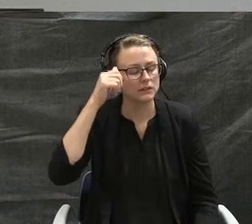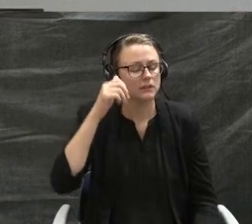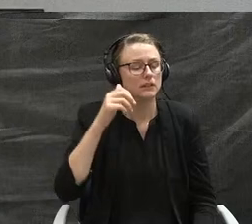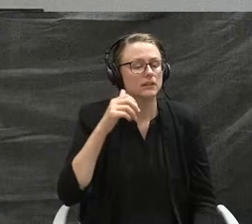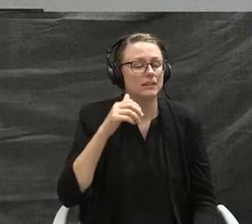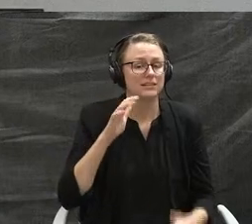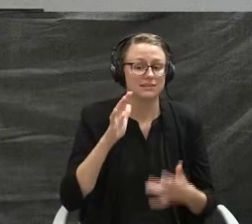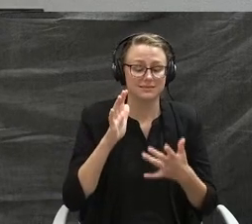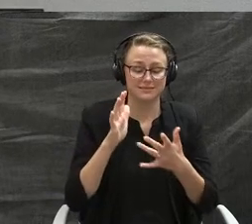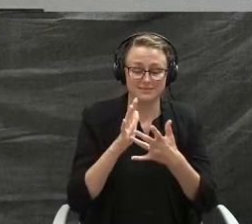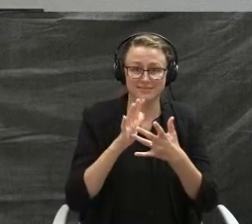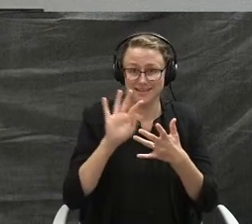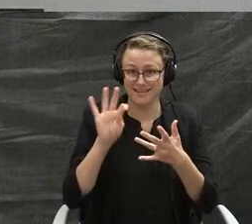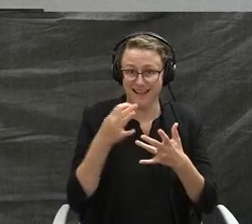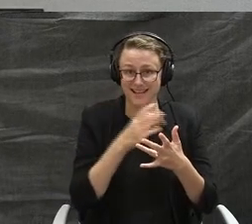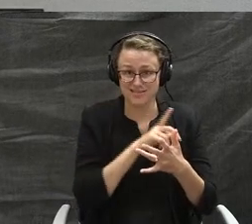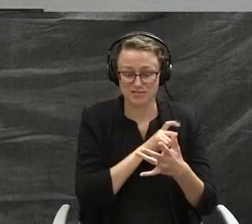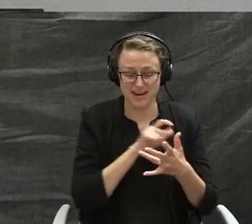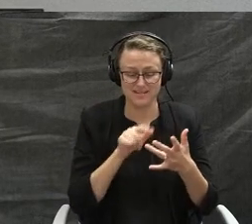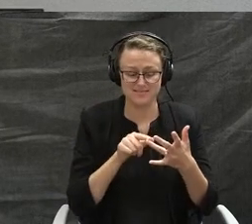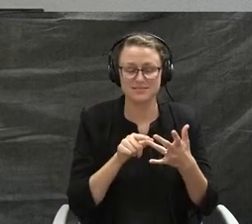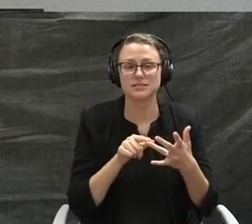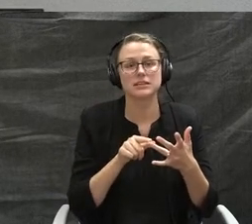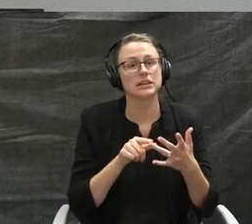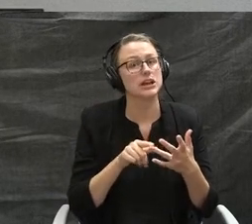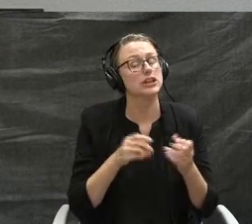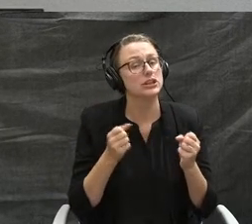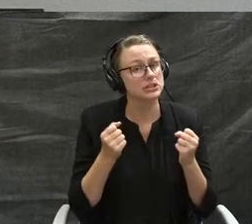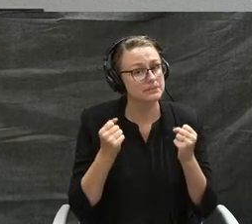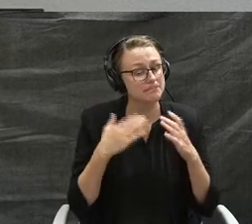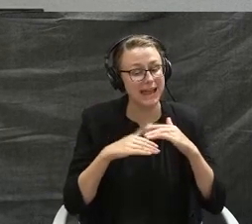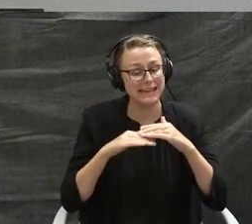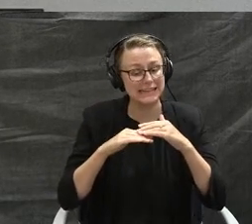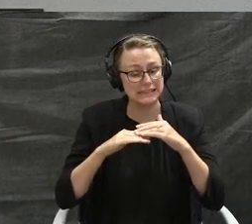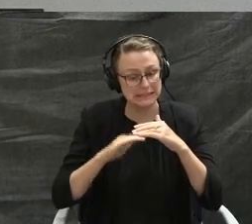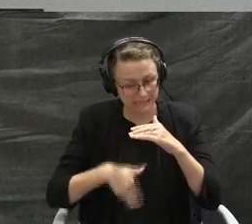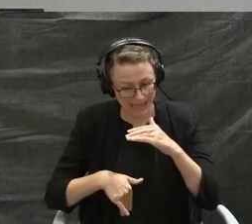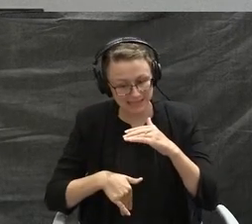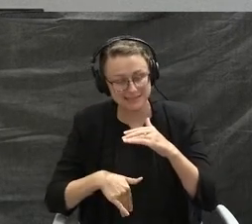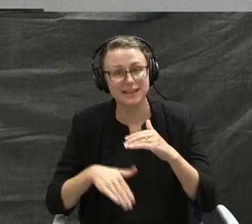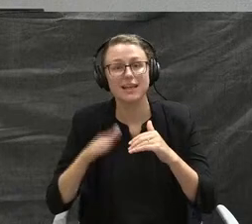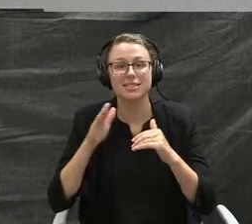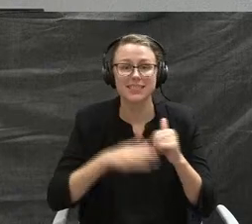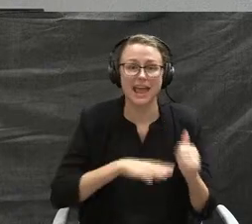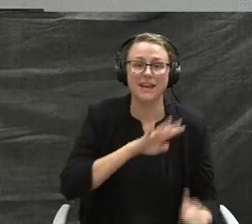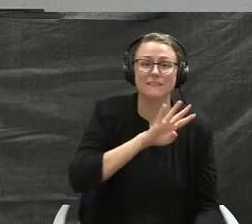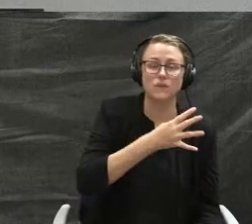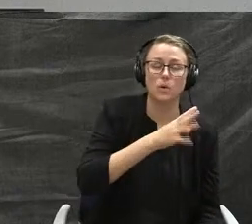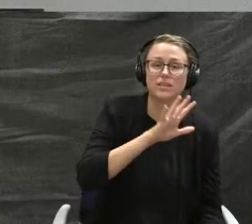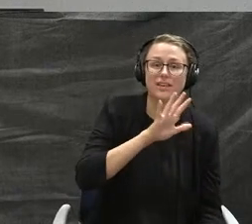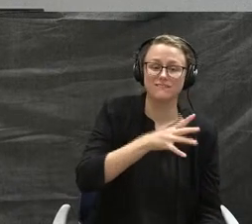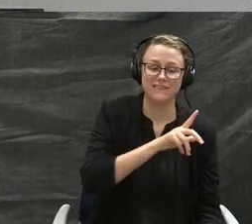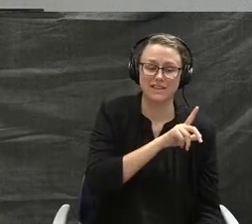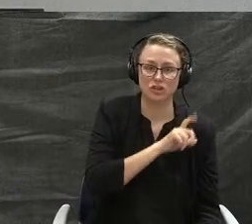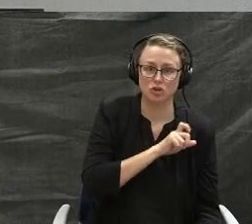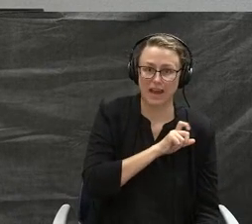There's far fewer 9th graders than there are fourth and 5th graders together, so the plan.